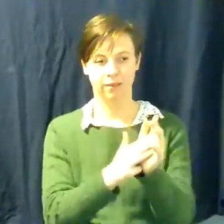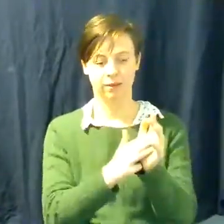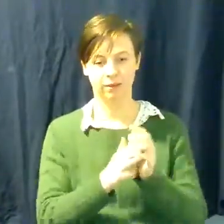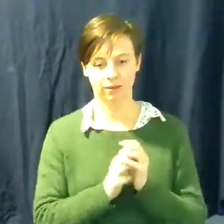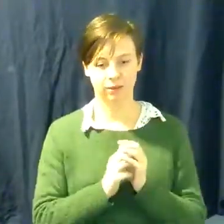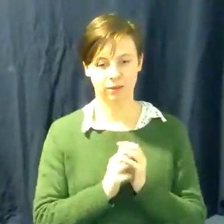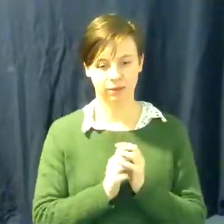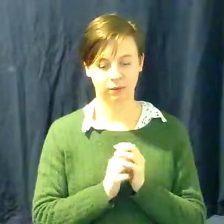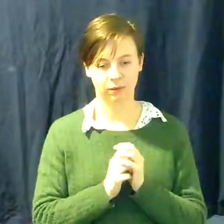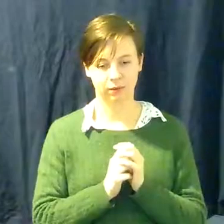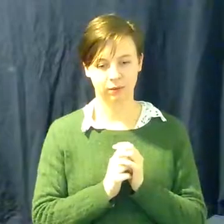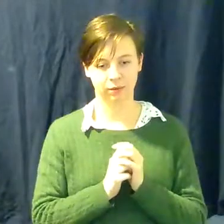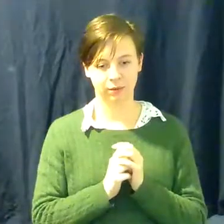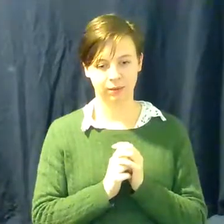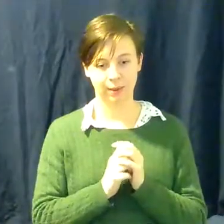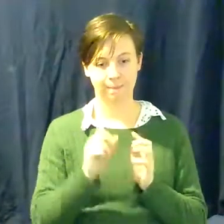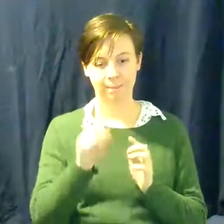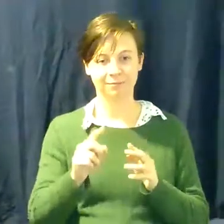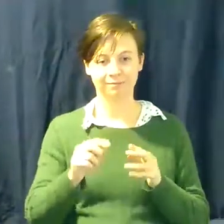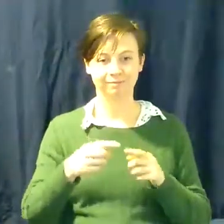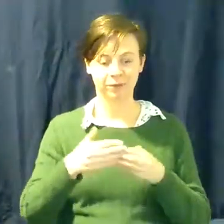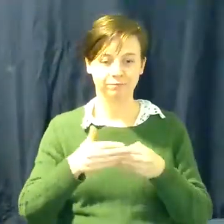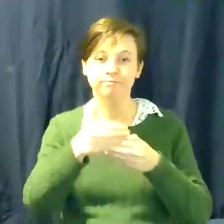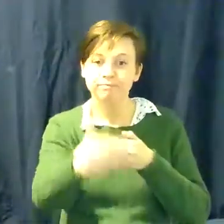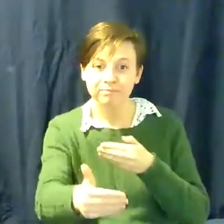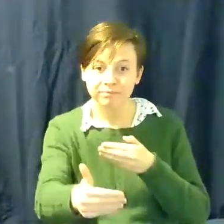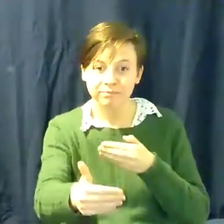for that whole month. You would meet about once a month. That's what